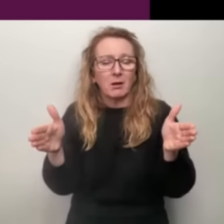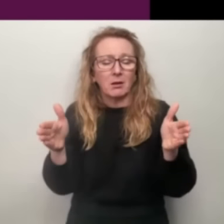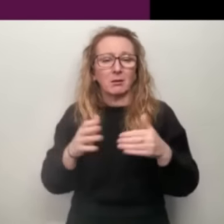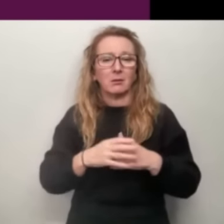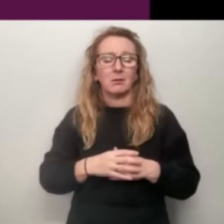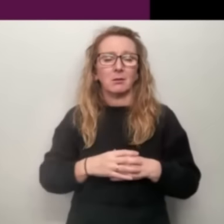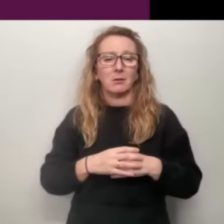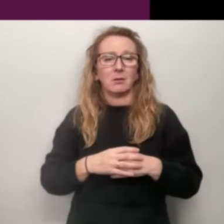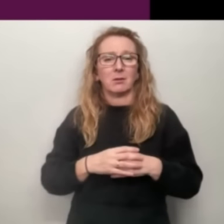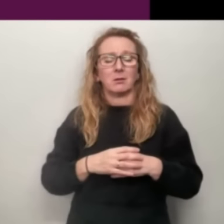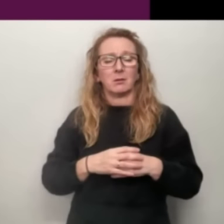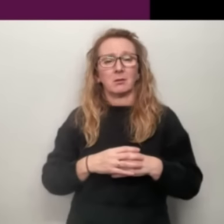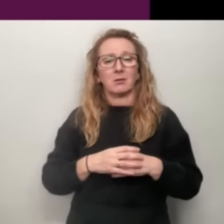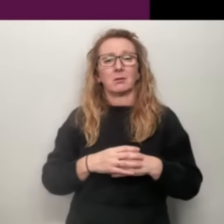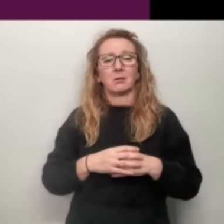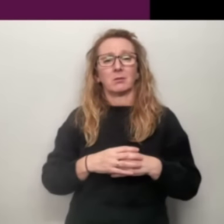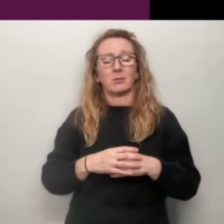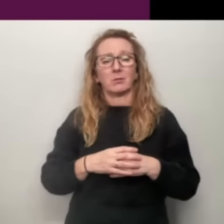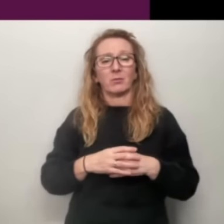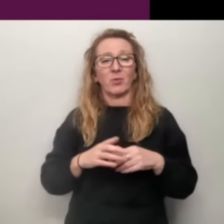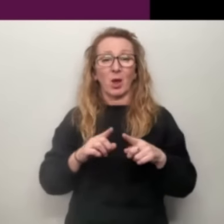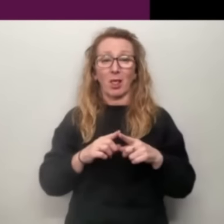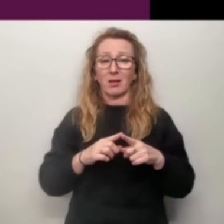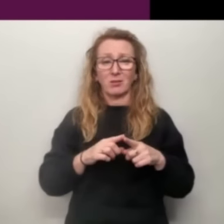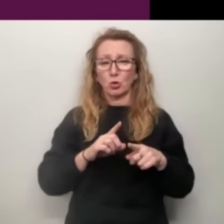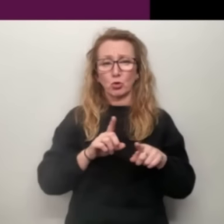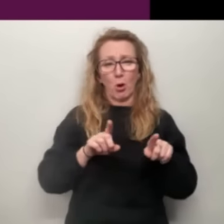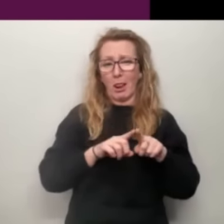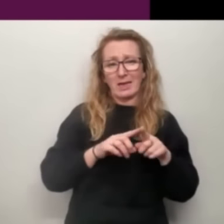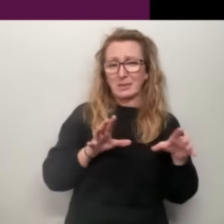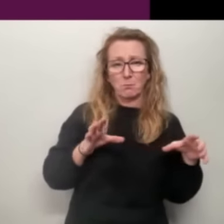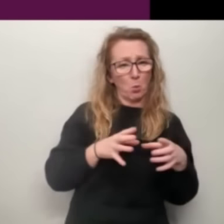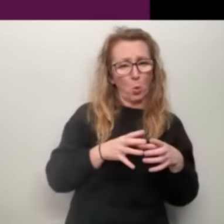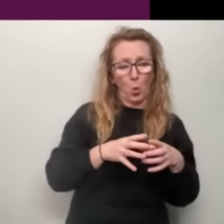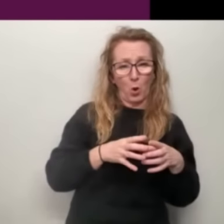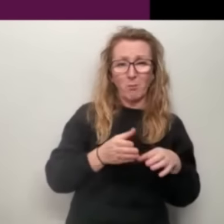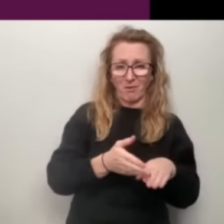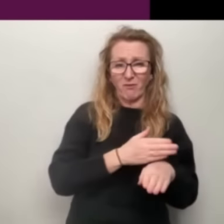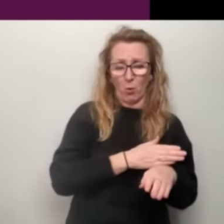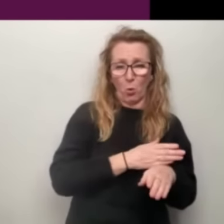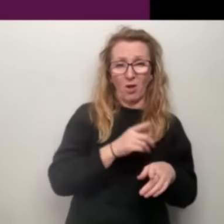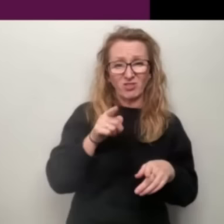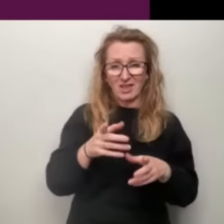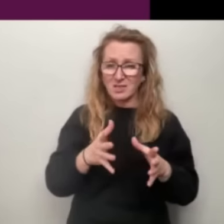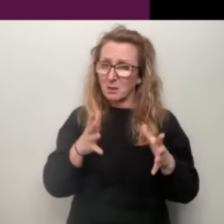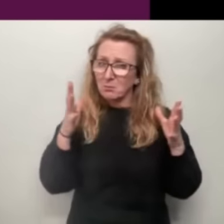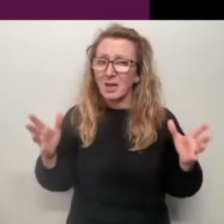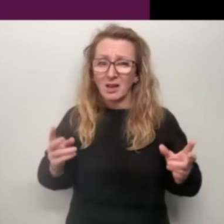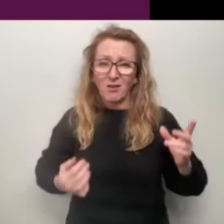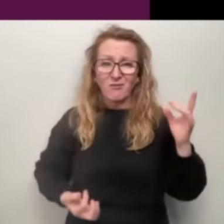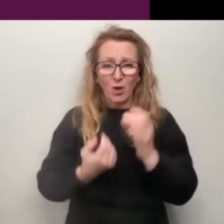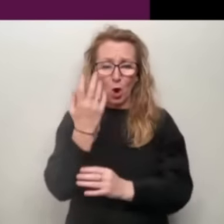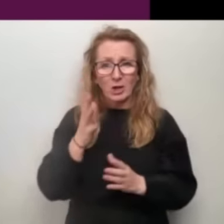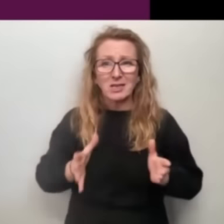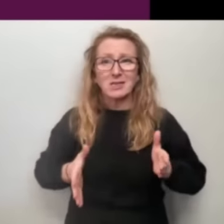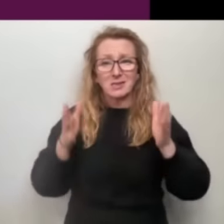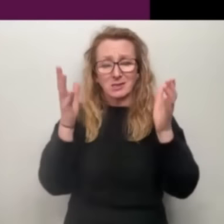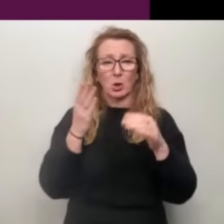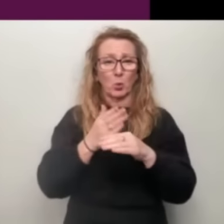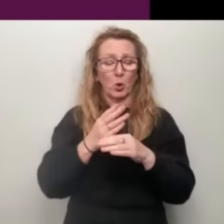unlike the smaller bloomery furnaces that had come before these large furnaces would be worked 24 hours a day